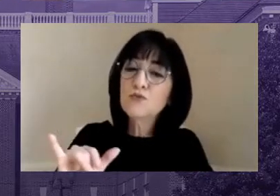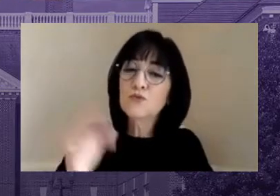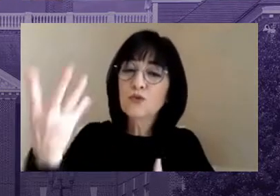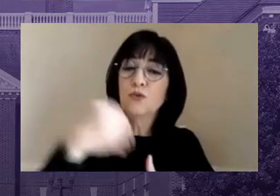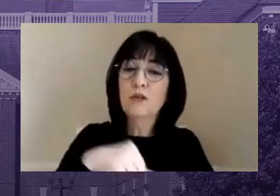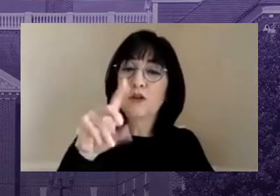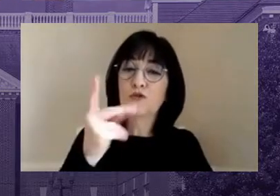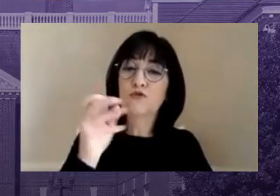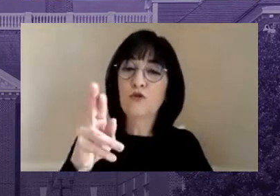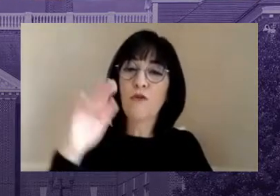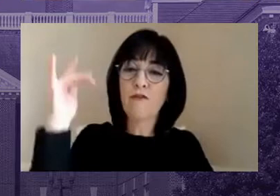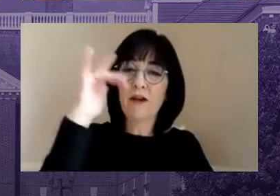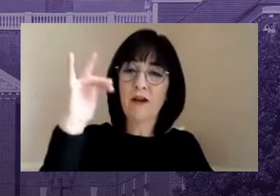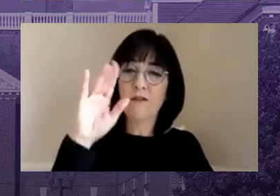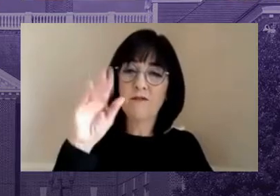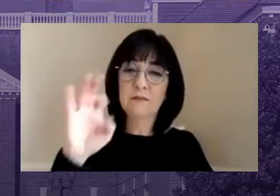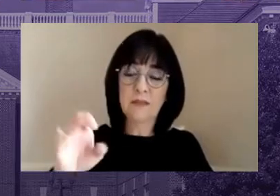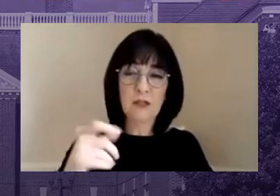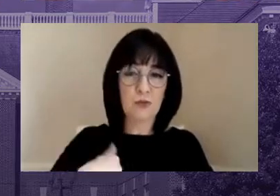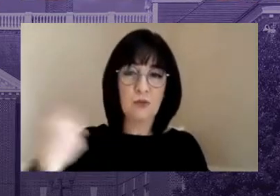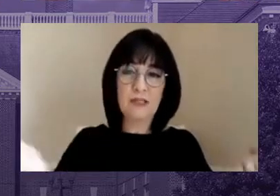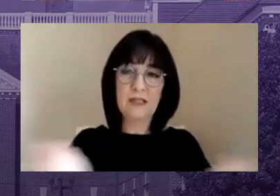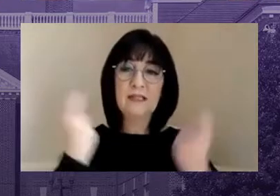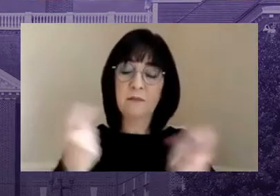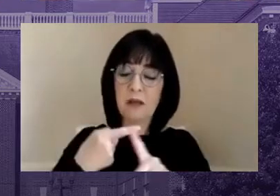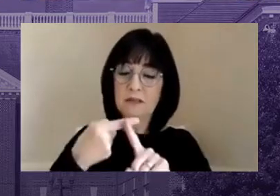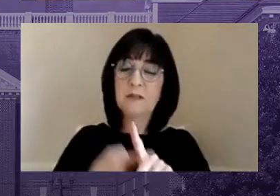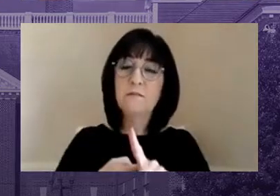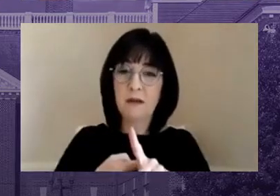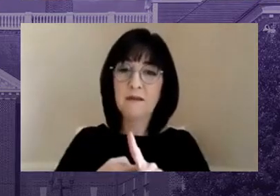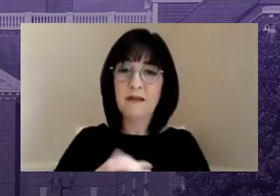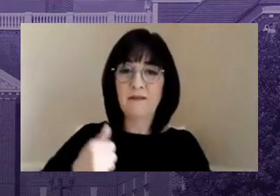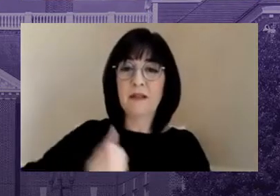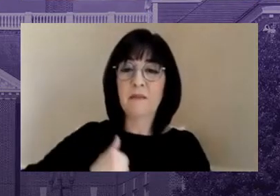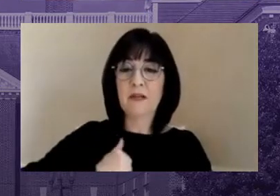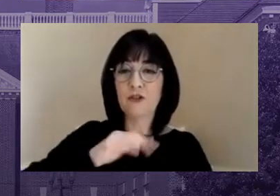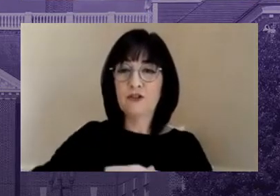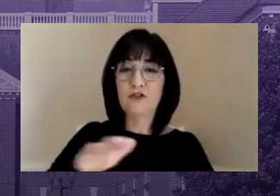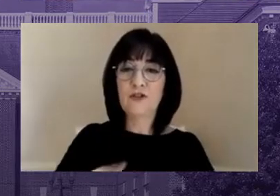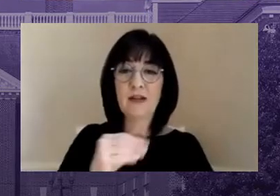celebrate month of the military child and attend your proclamation signing event. This is a